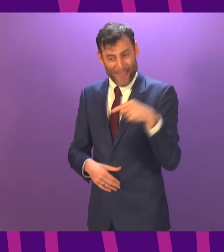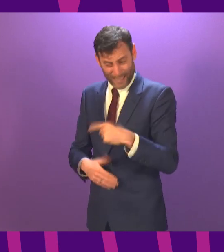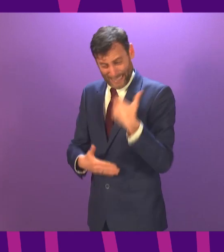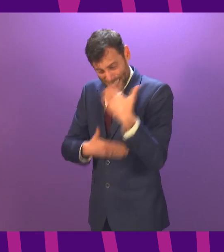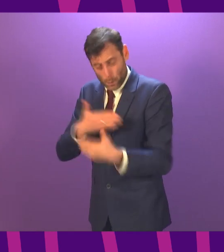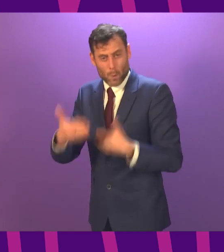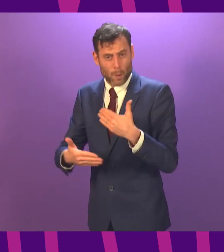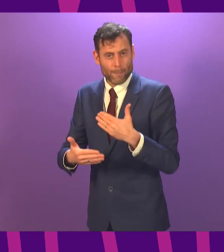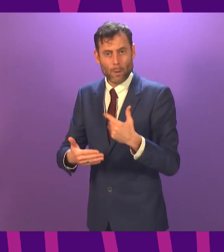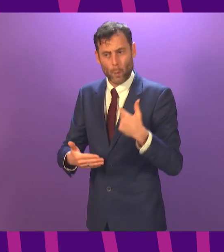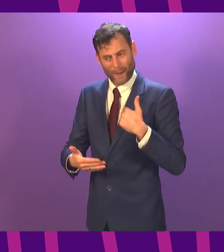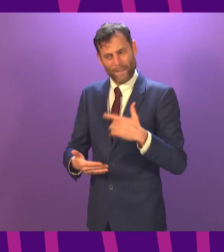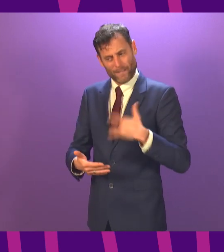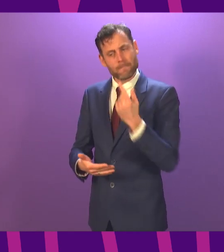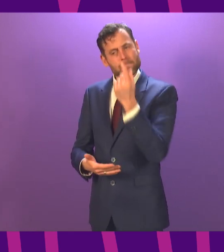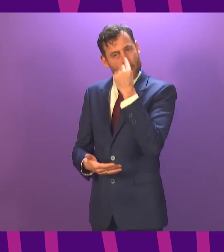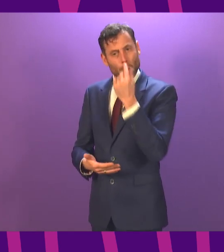confident that we can achieve that.